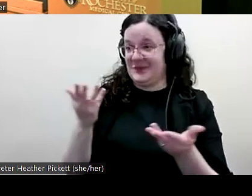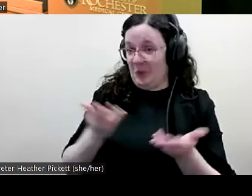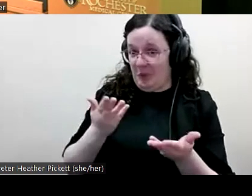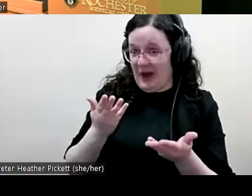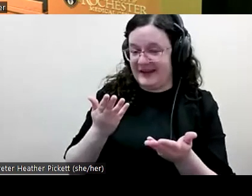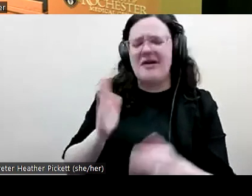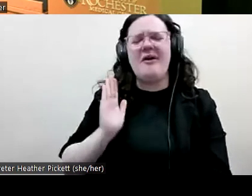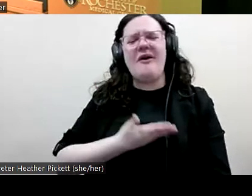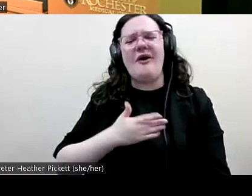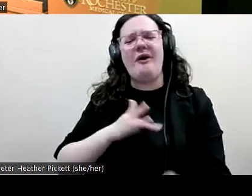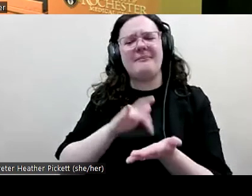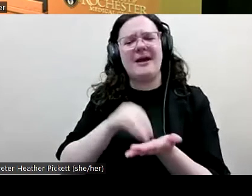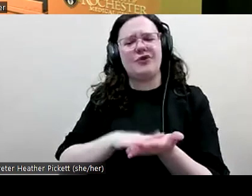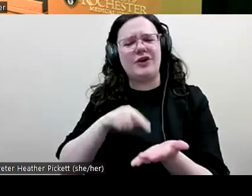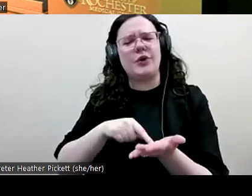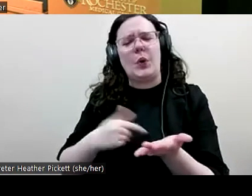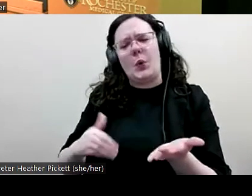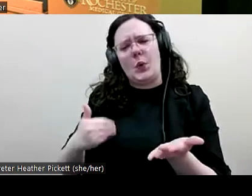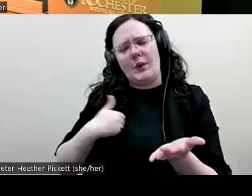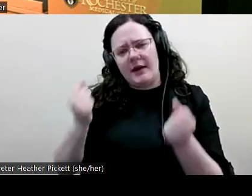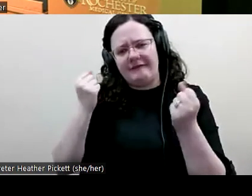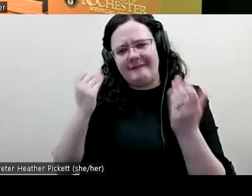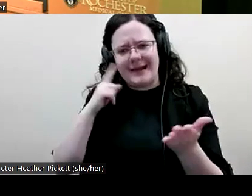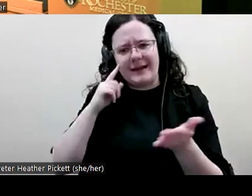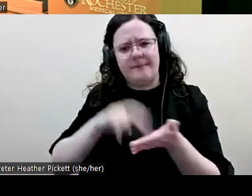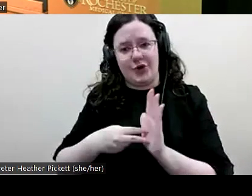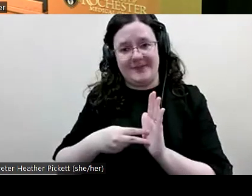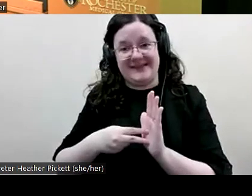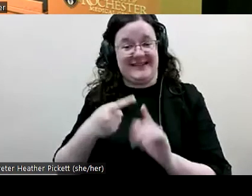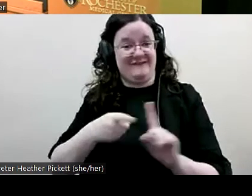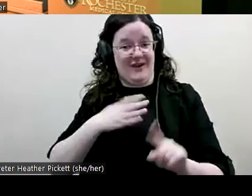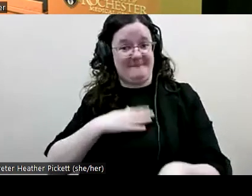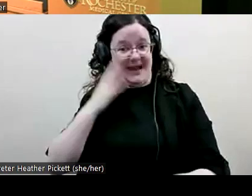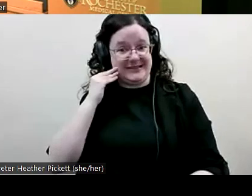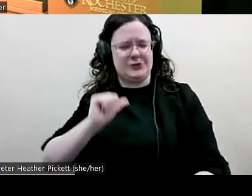purposes um and it is an inadequate way from my experience as a child psychiatrist to communicate